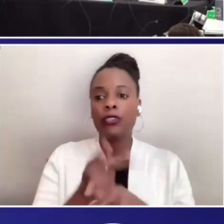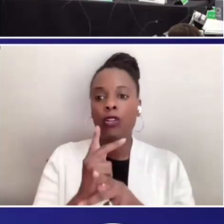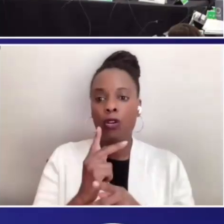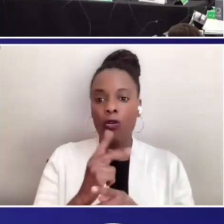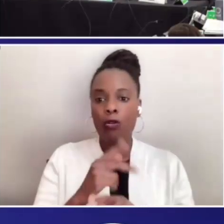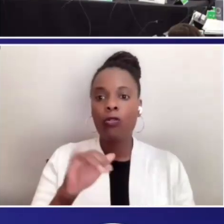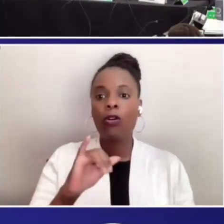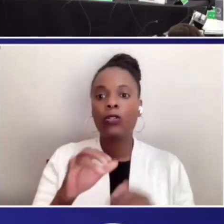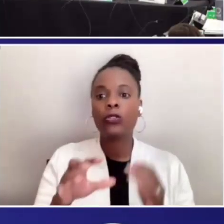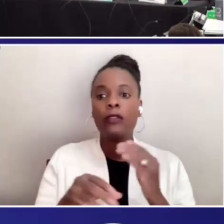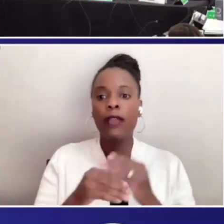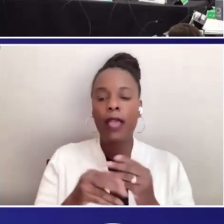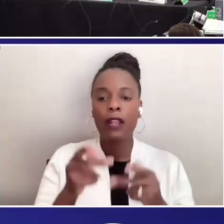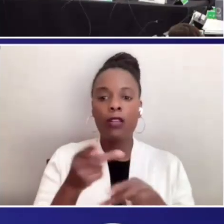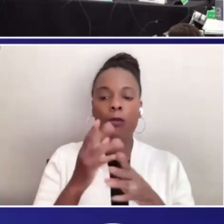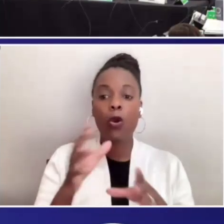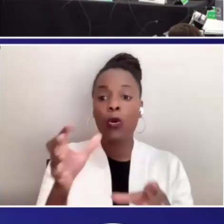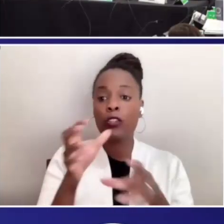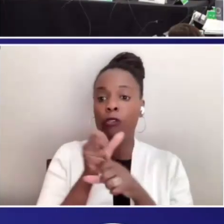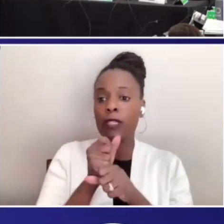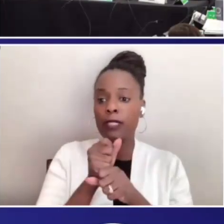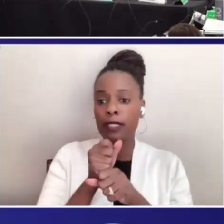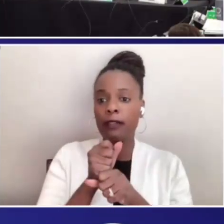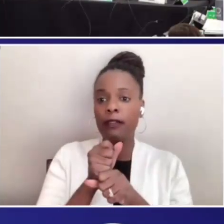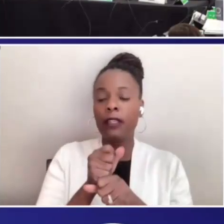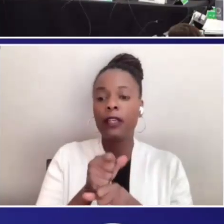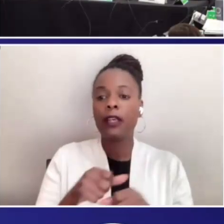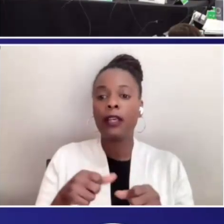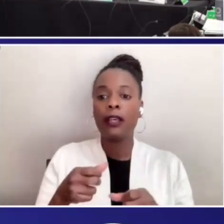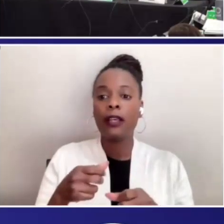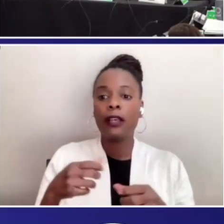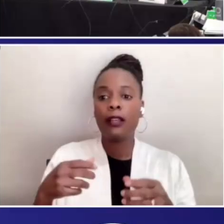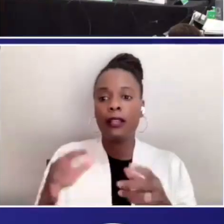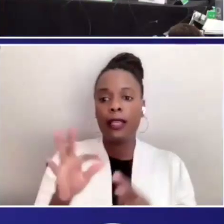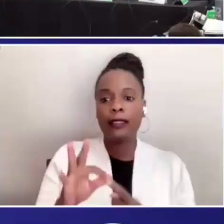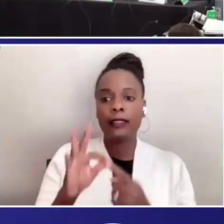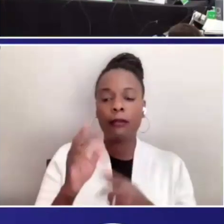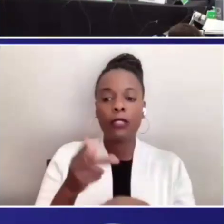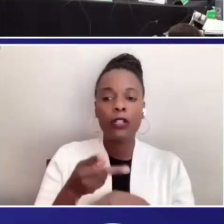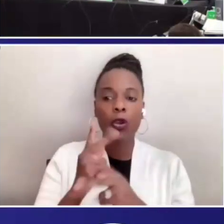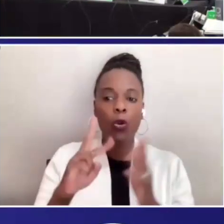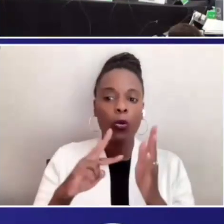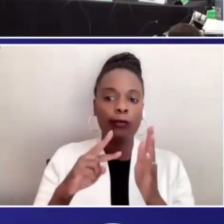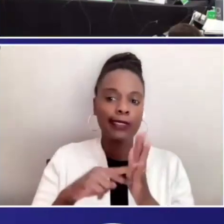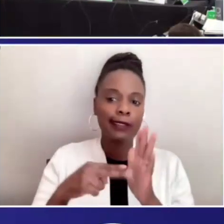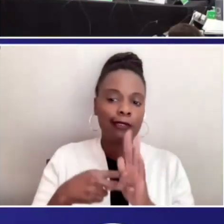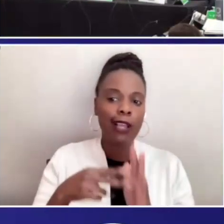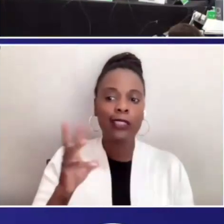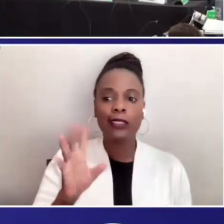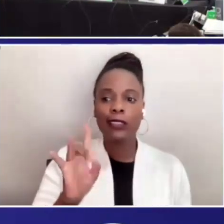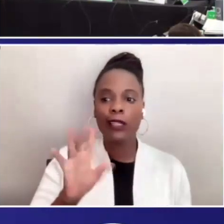as defined under 685.210 with clarifying language. Under (b)(1),